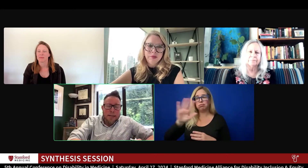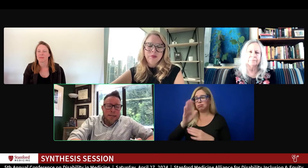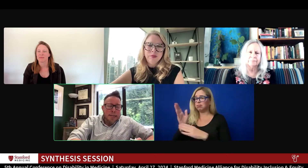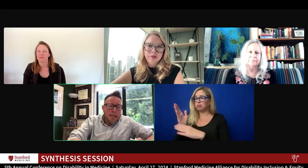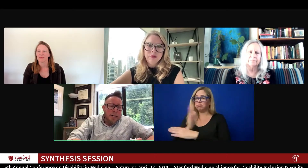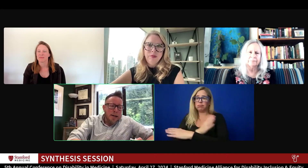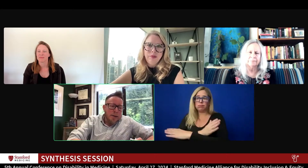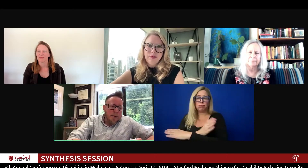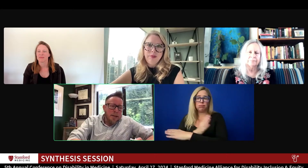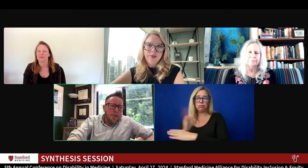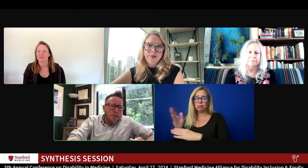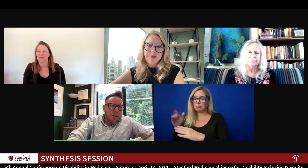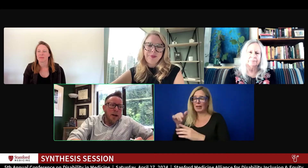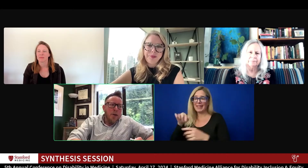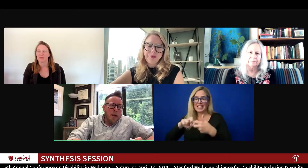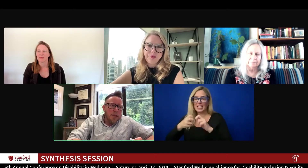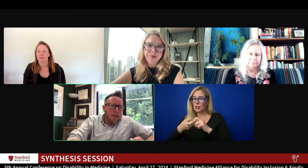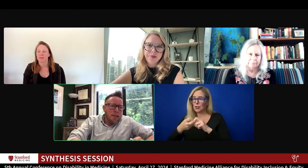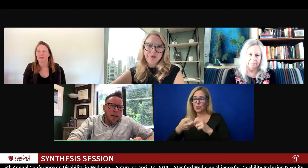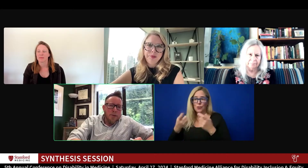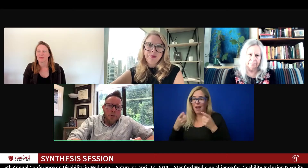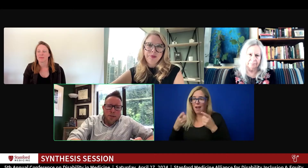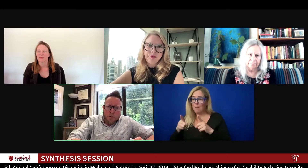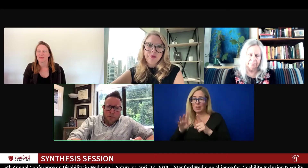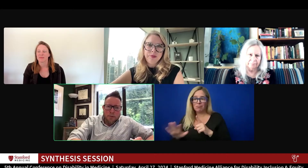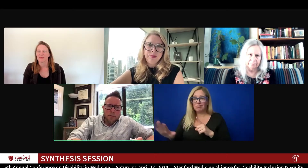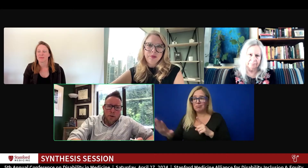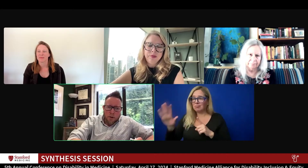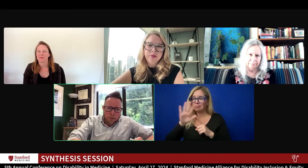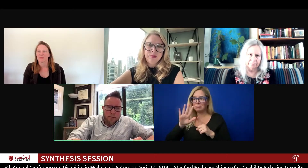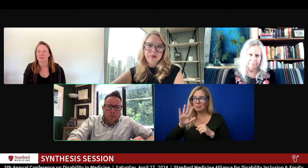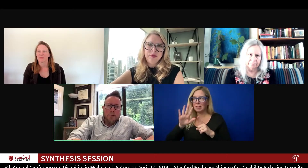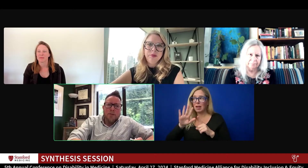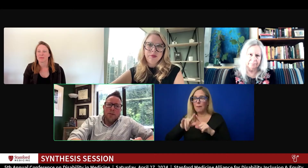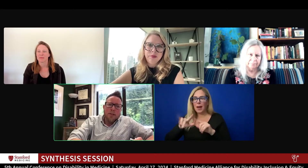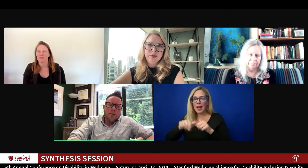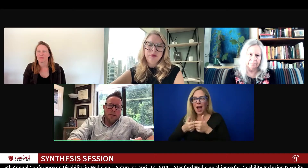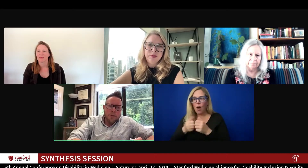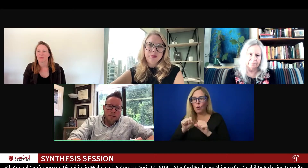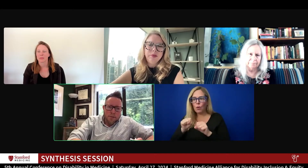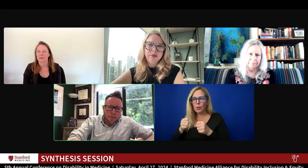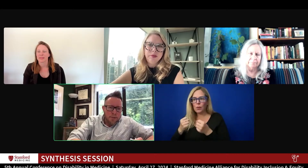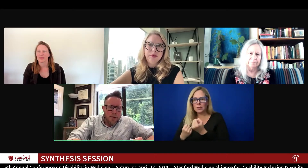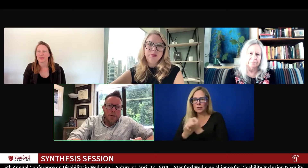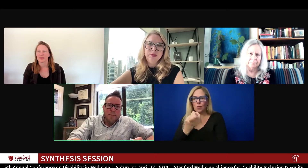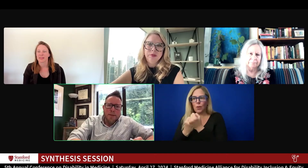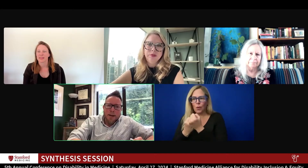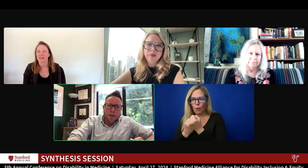right, and to figure out ways that how do we support all students in higher